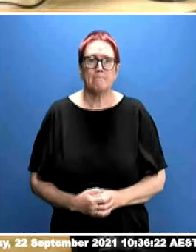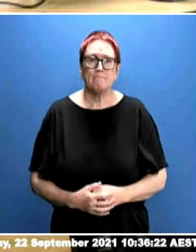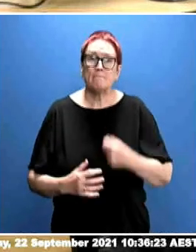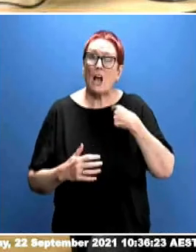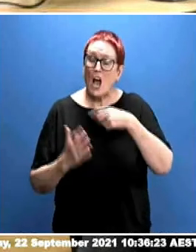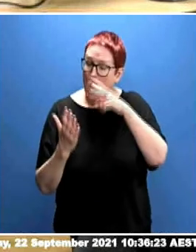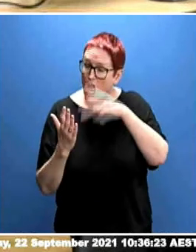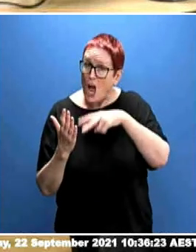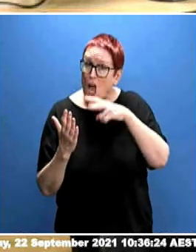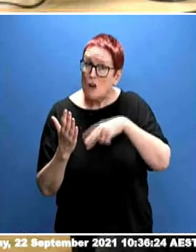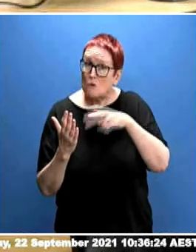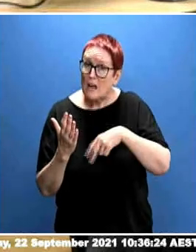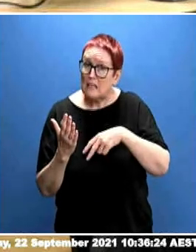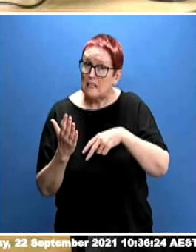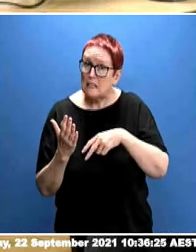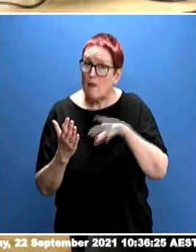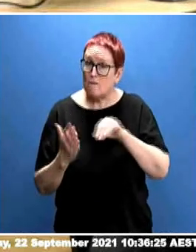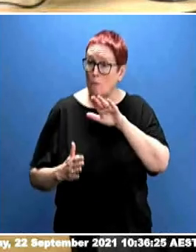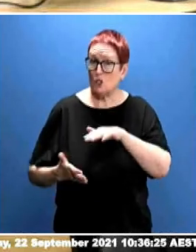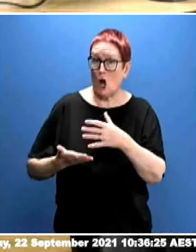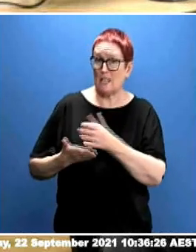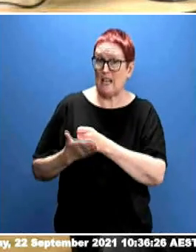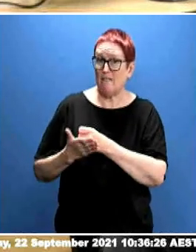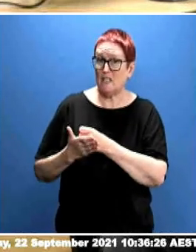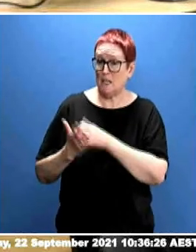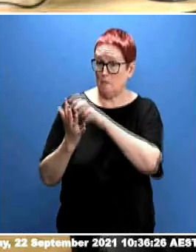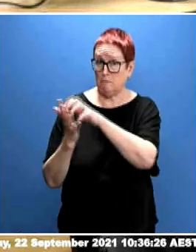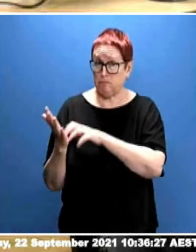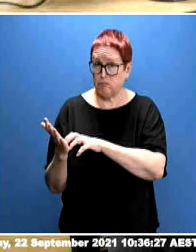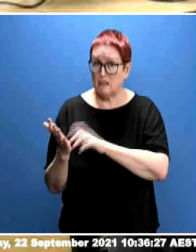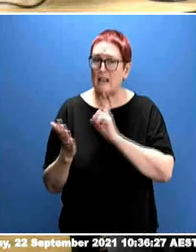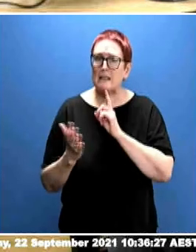it had been 48 hours with the tube out, but it hadn't been that long.